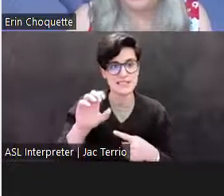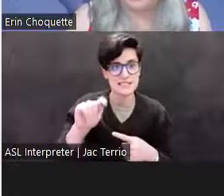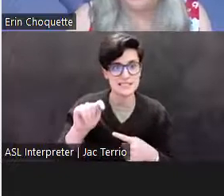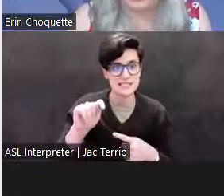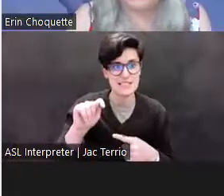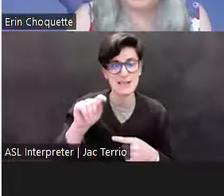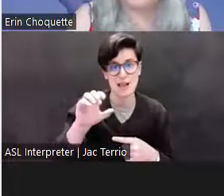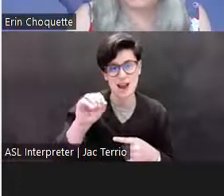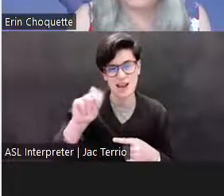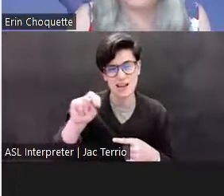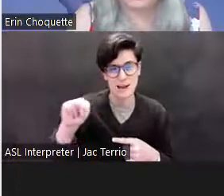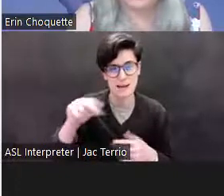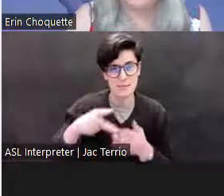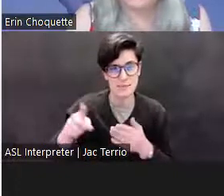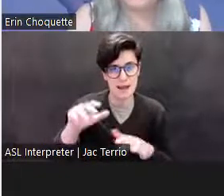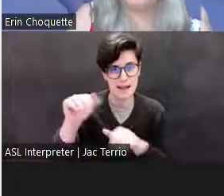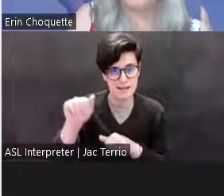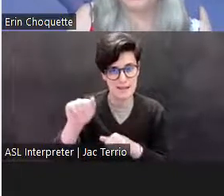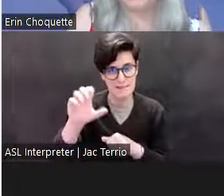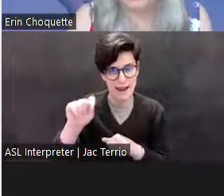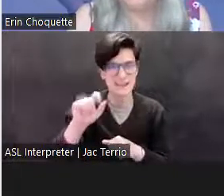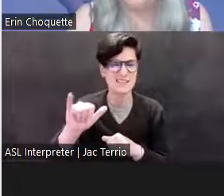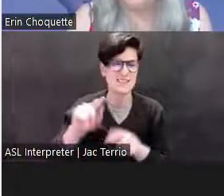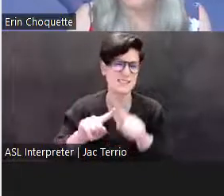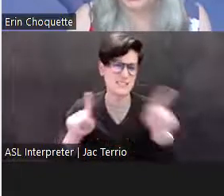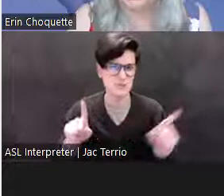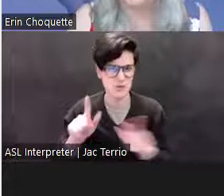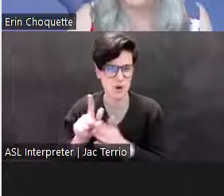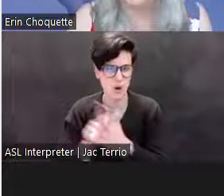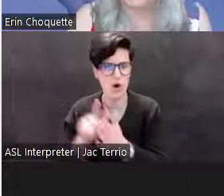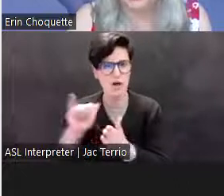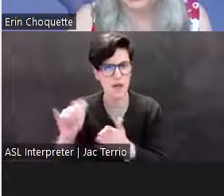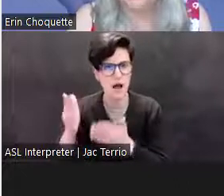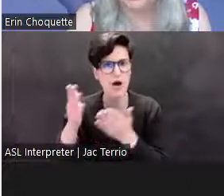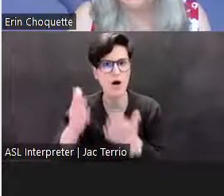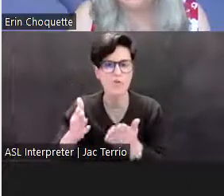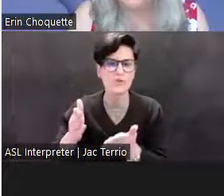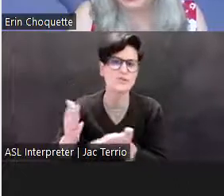which provides a source of income replacement benefits for eligible employees who cannot